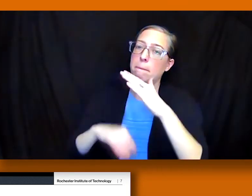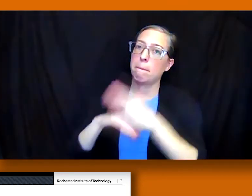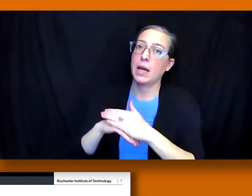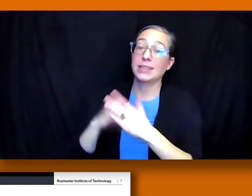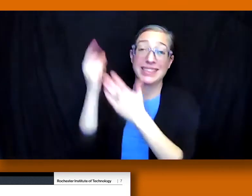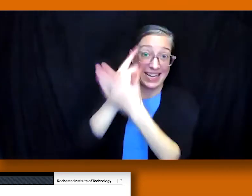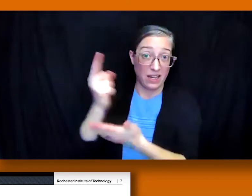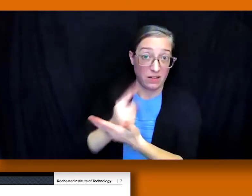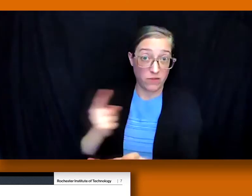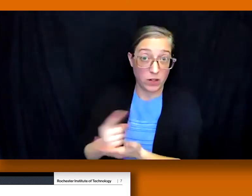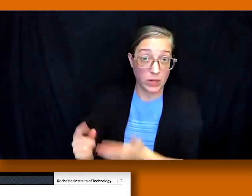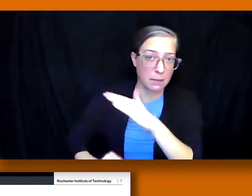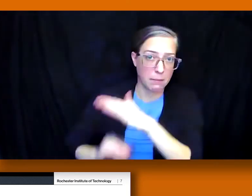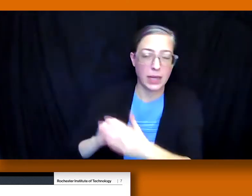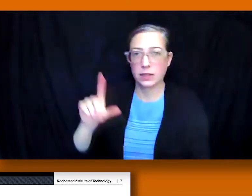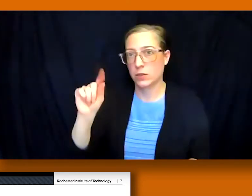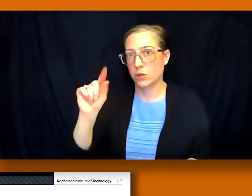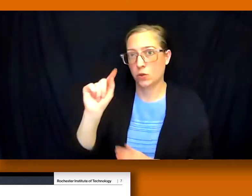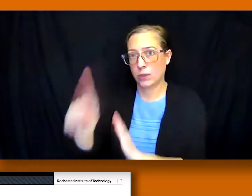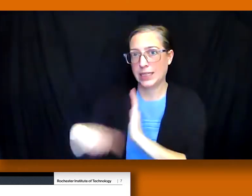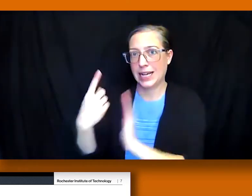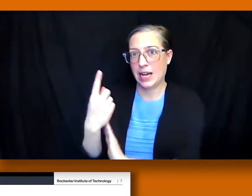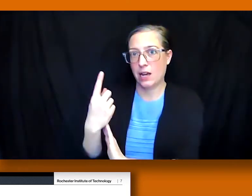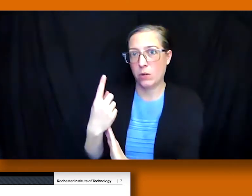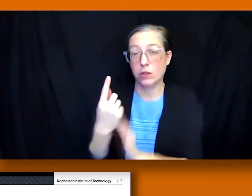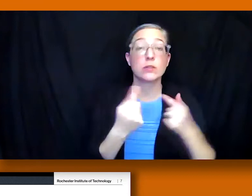or 40 hours during the summer months.